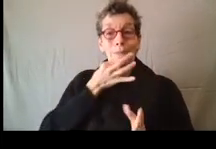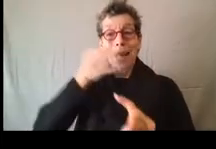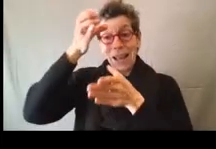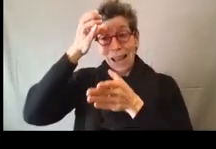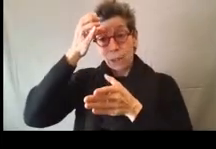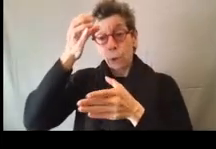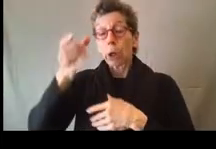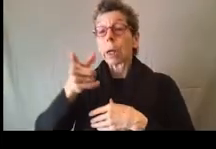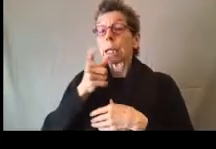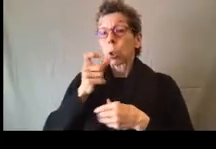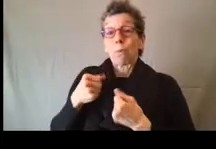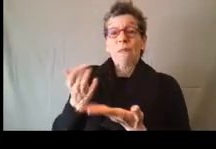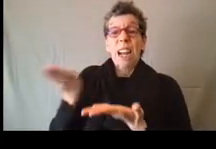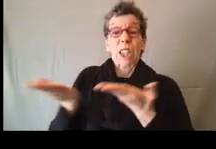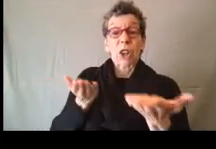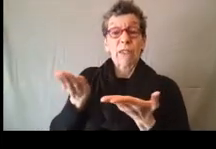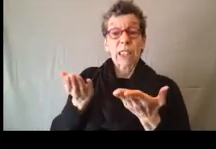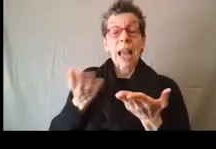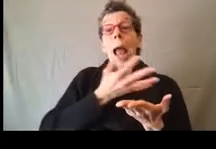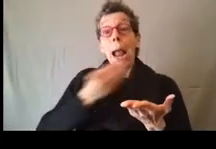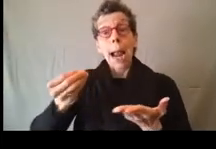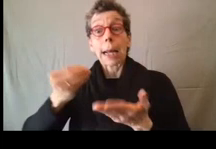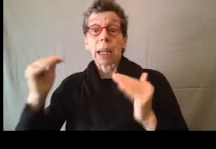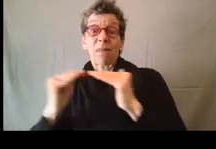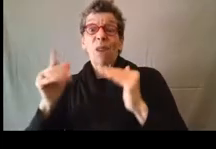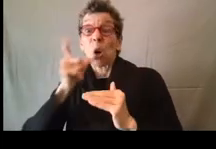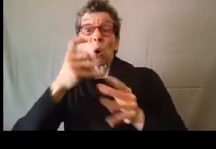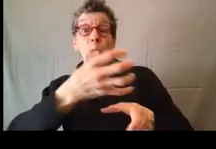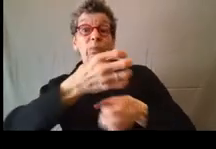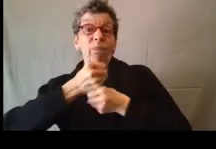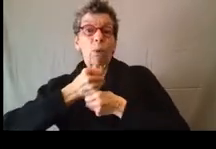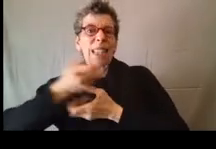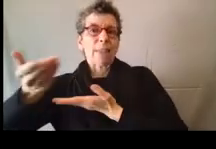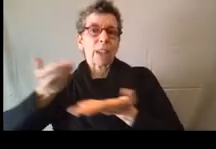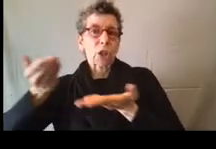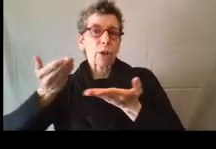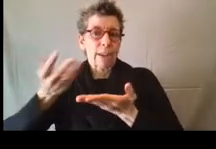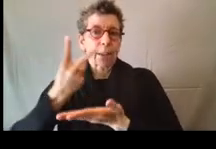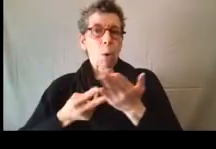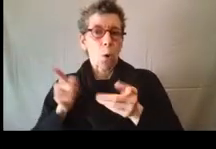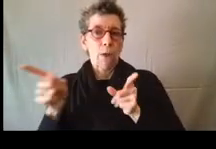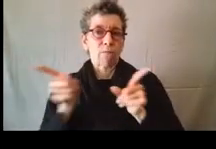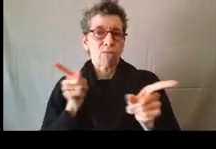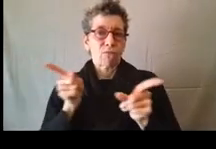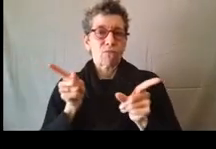the services and those using the services. And as was mentioned our approach to research